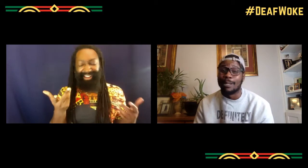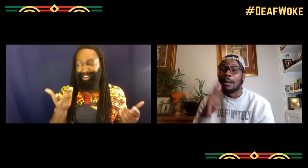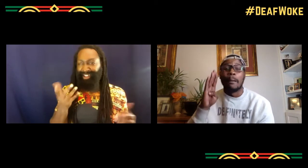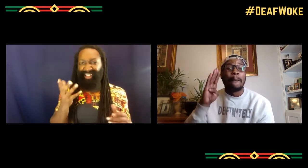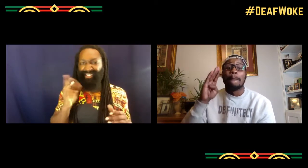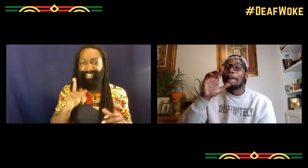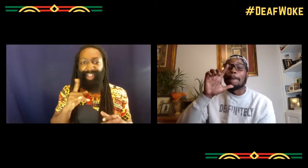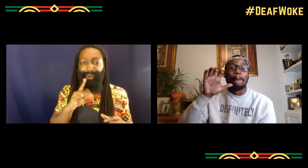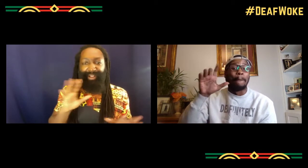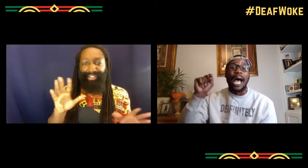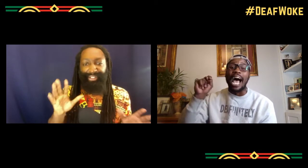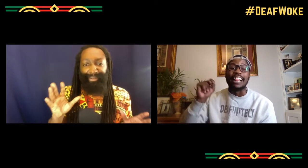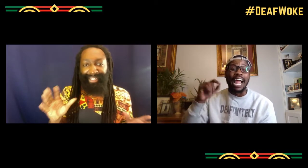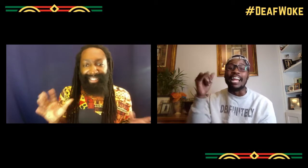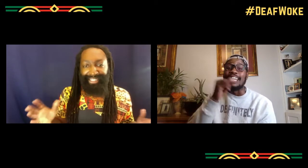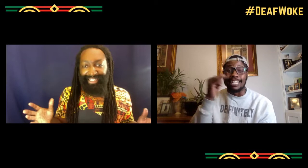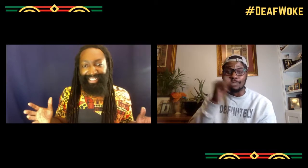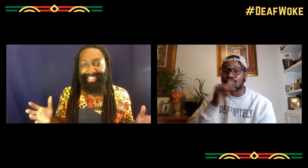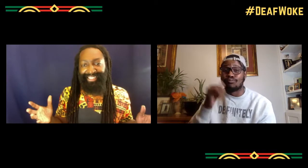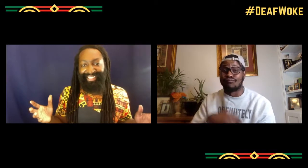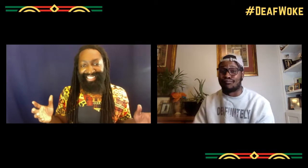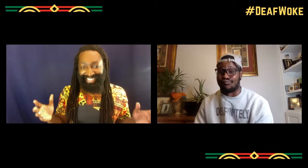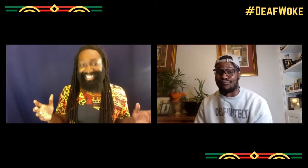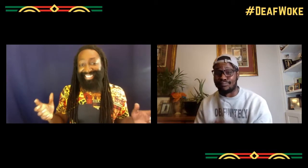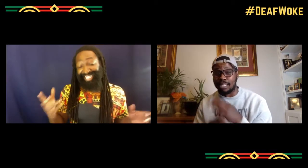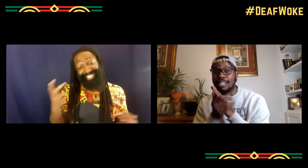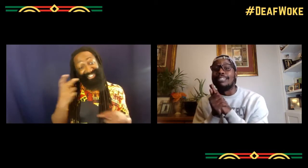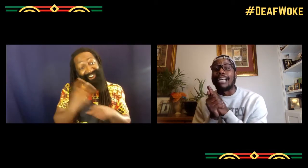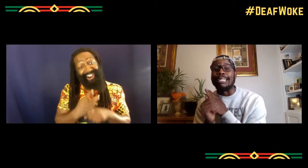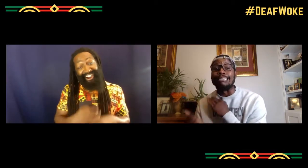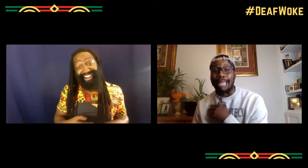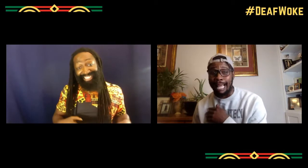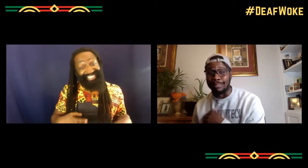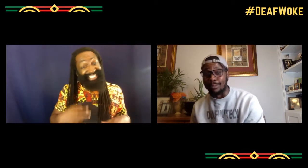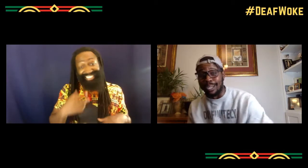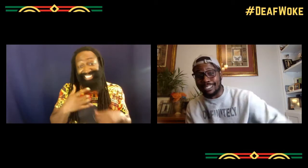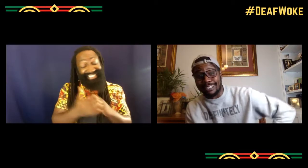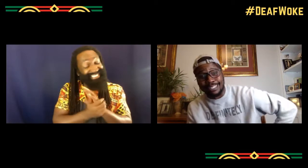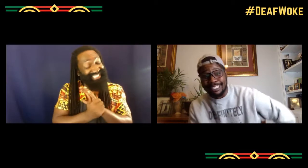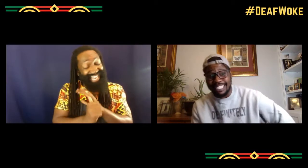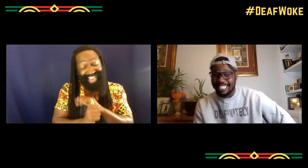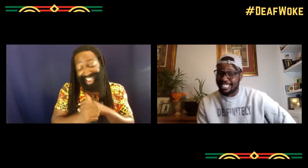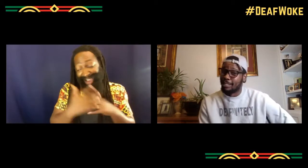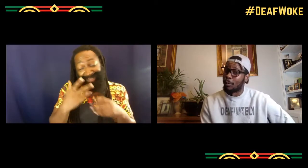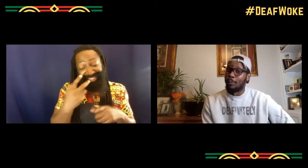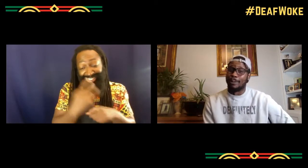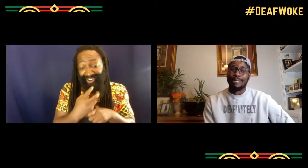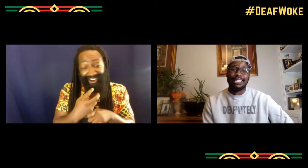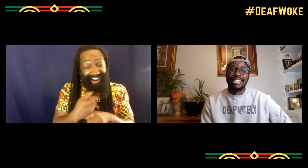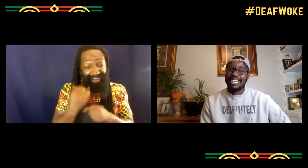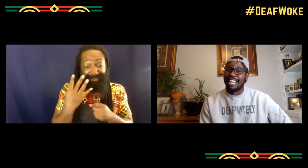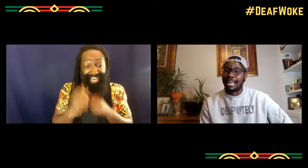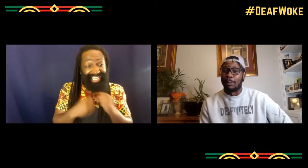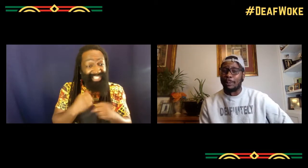You're gay or you gay, and they would like bring that into it. Ballet, that takes some talent brother.